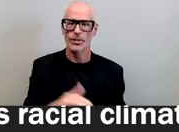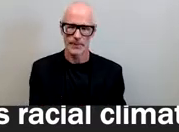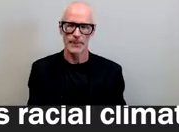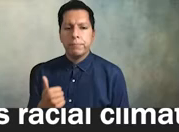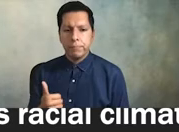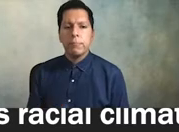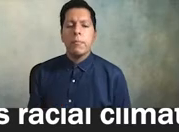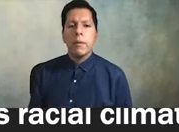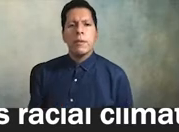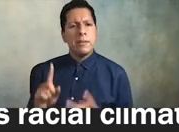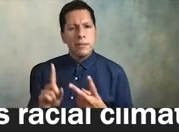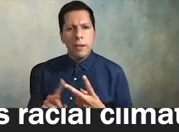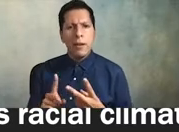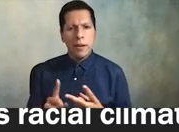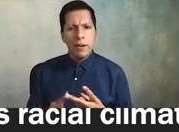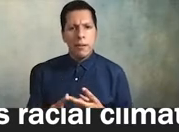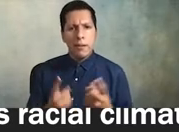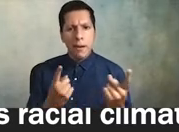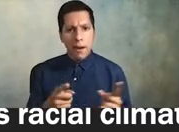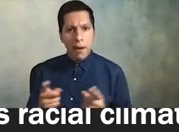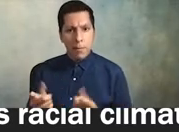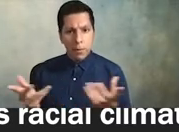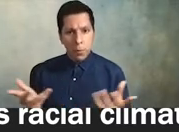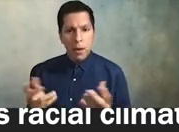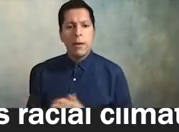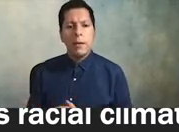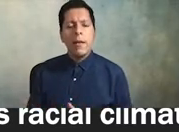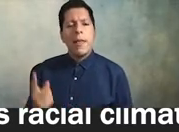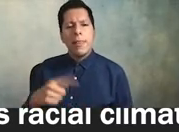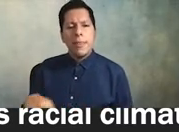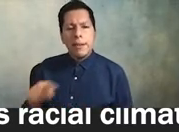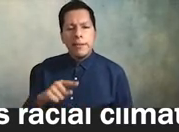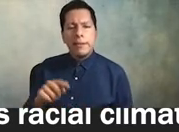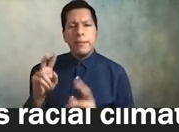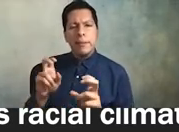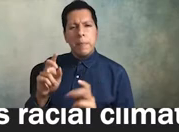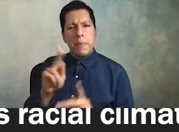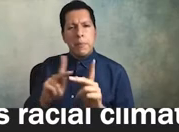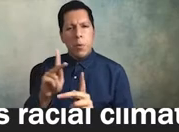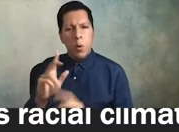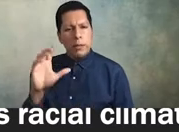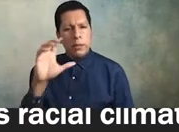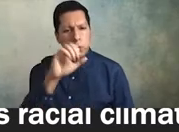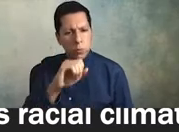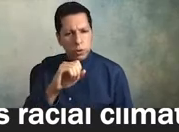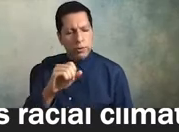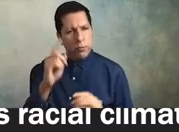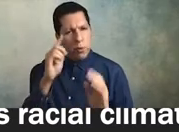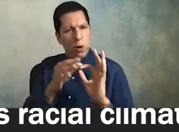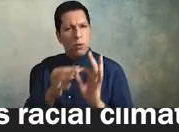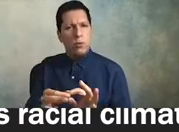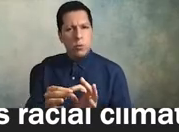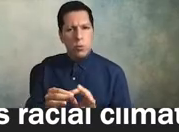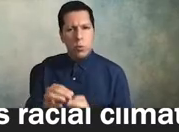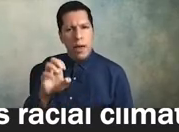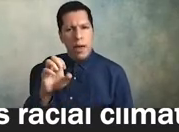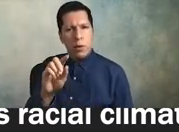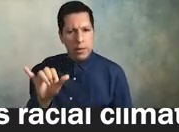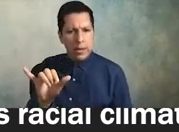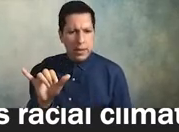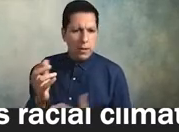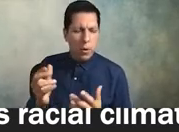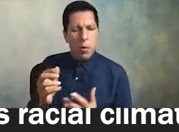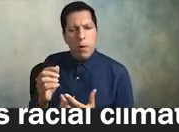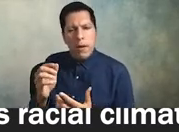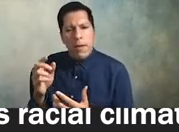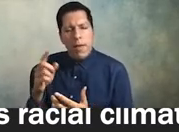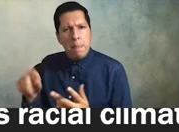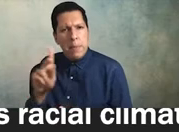right is that there are these imprecise notions of equity at most institutions right we've asked